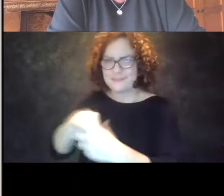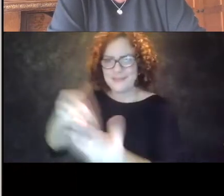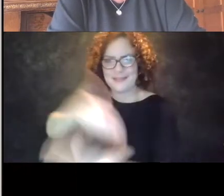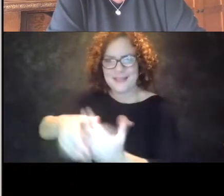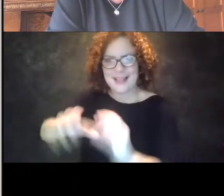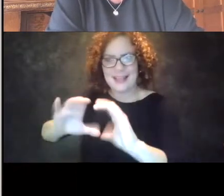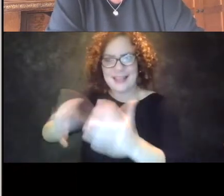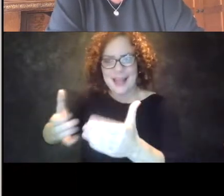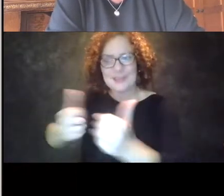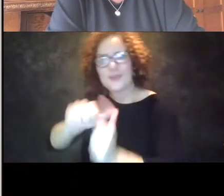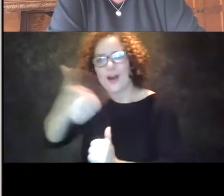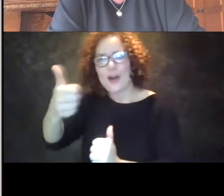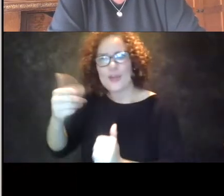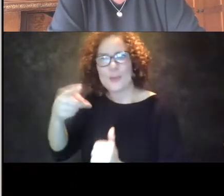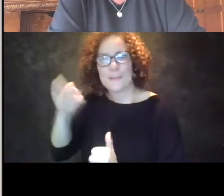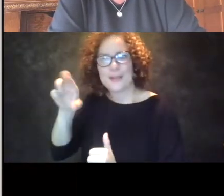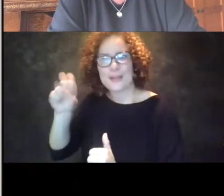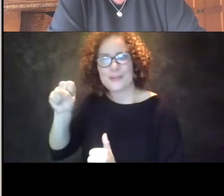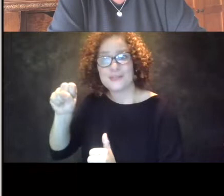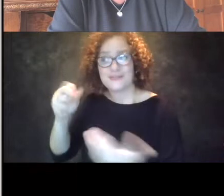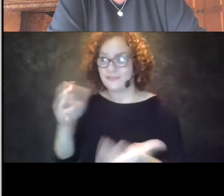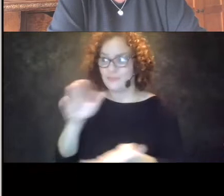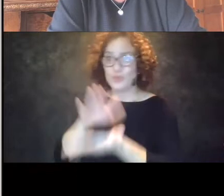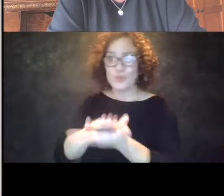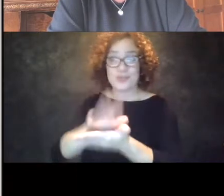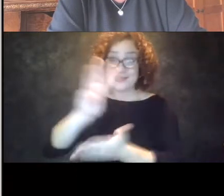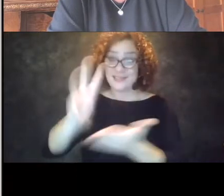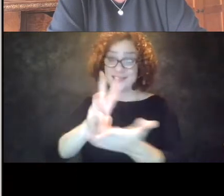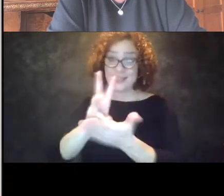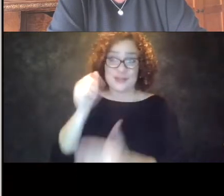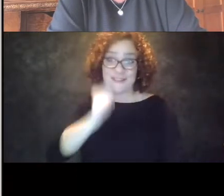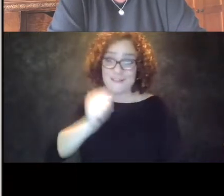hours a day. So if there's opportunities that they could, even if they aren’t assigned